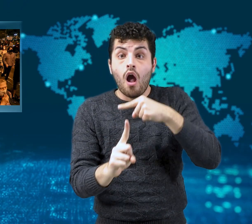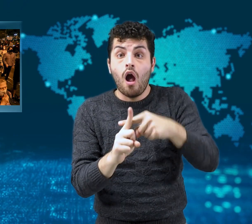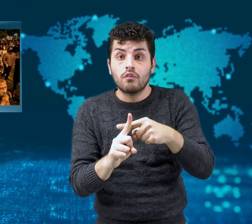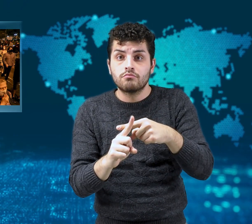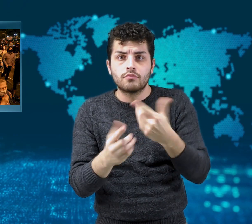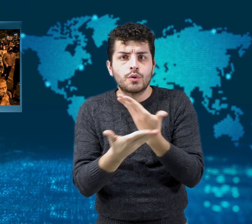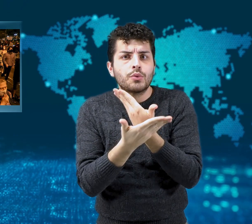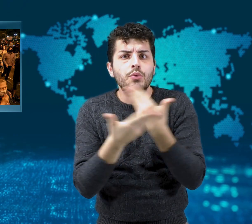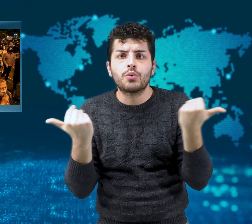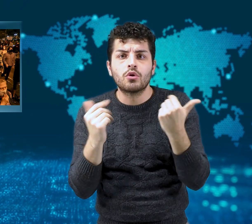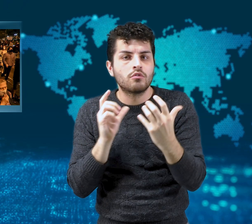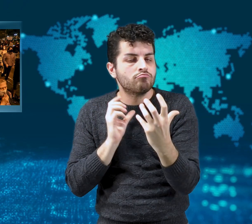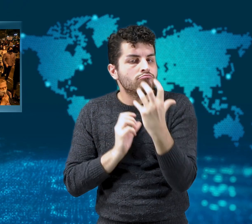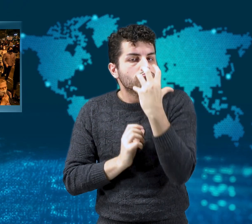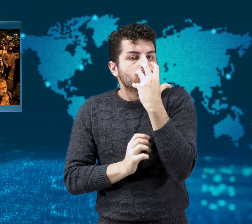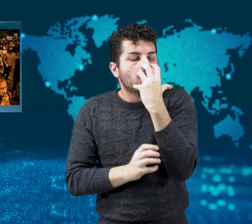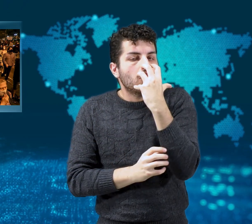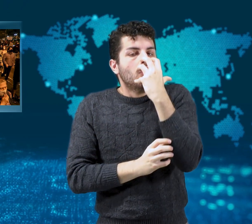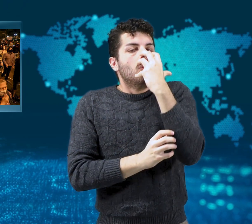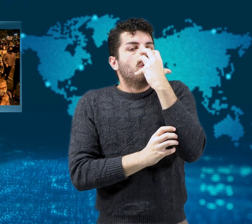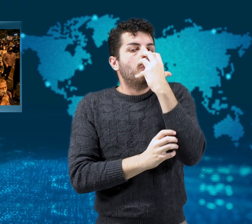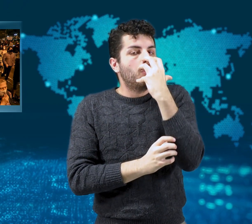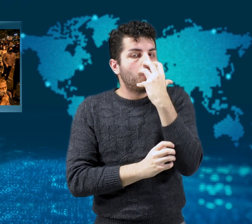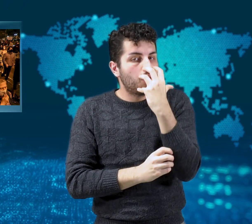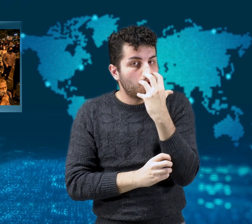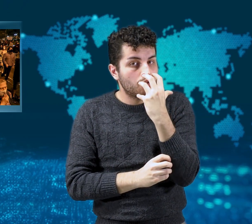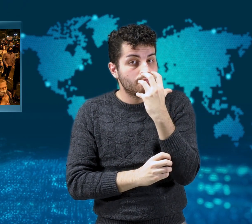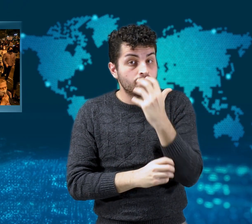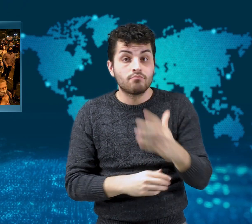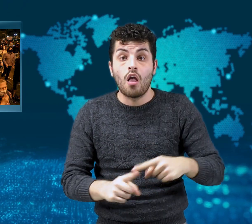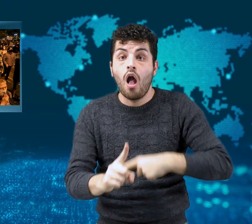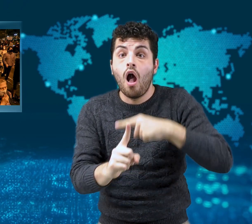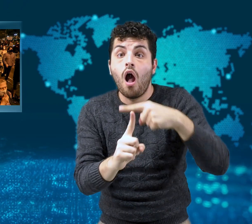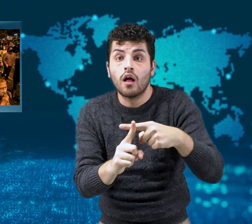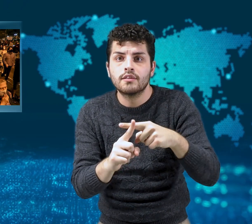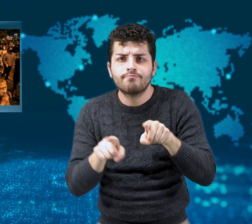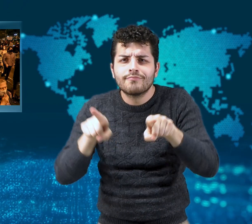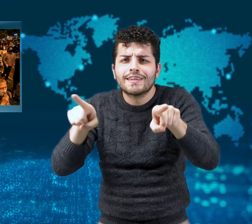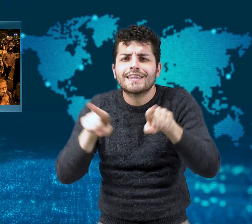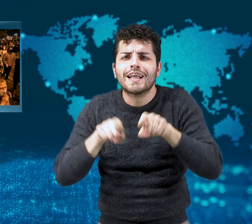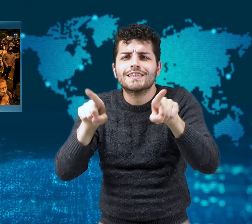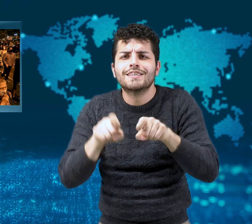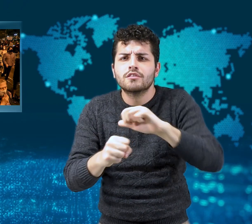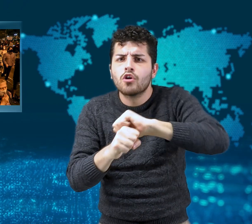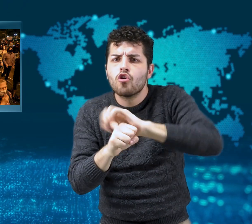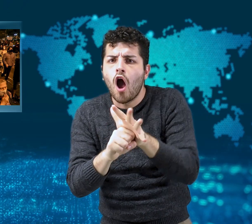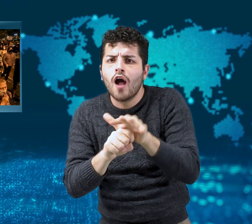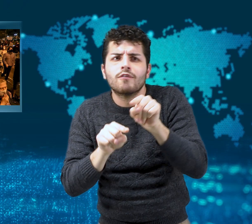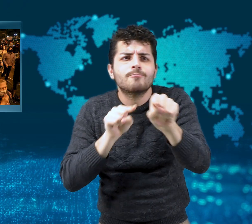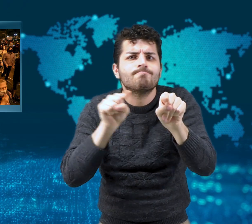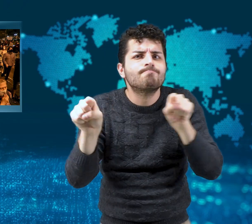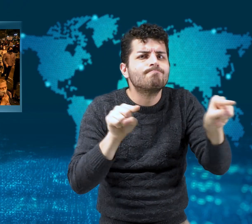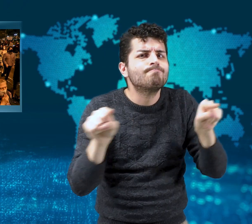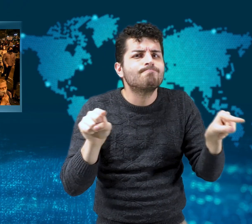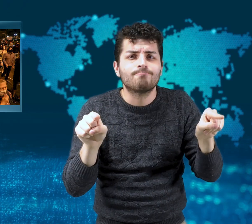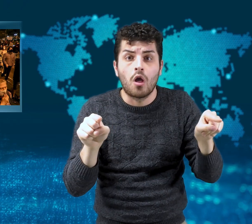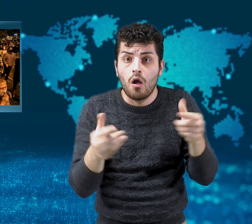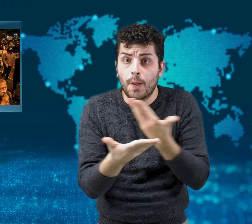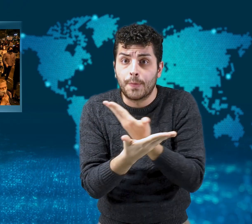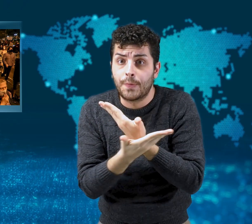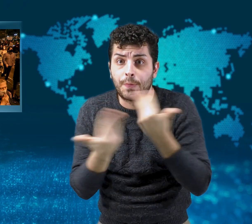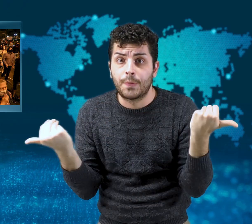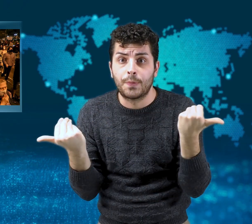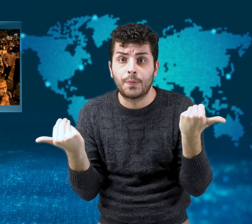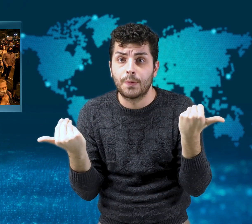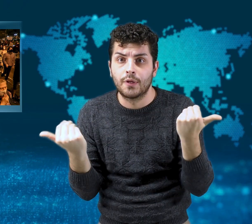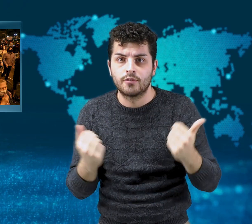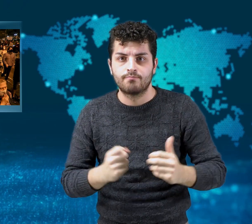The President faced an impeachment vote two months ago,